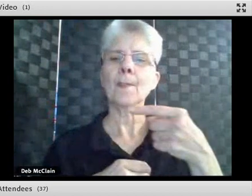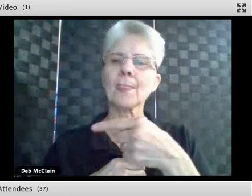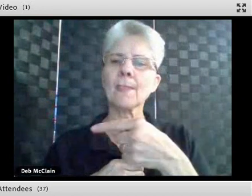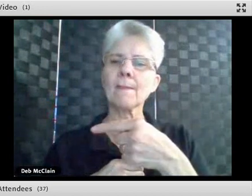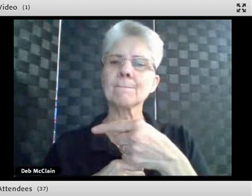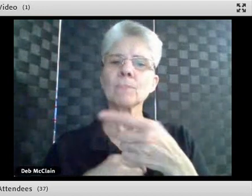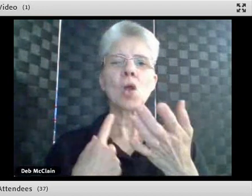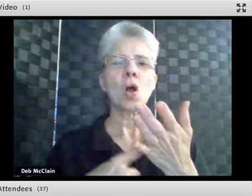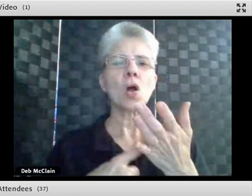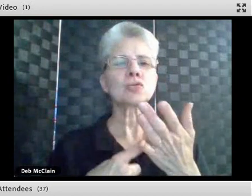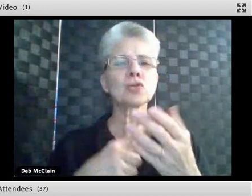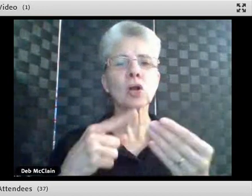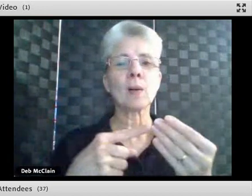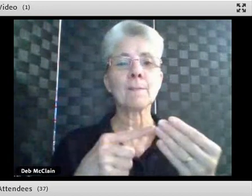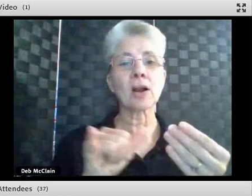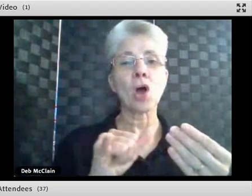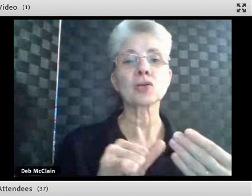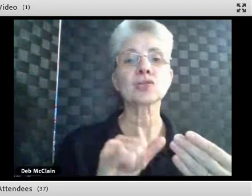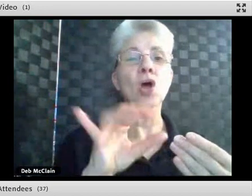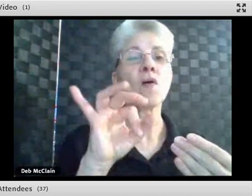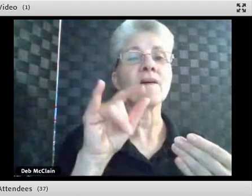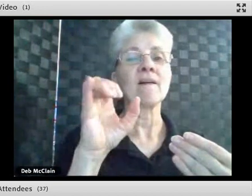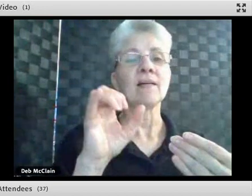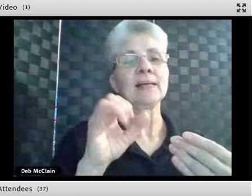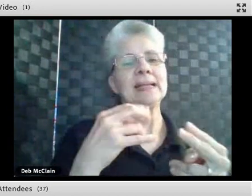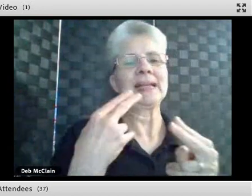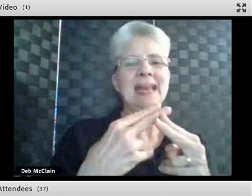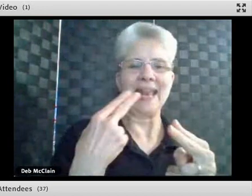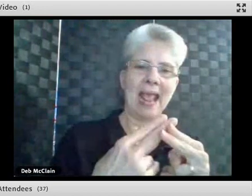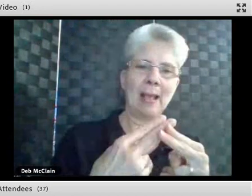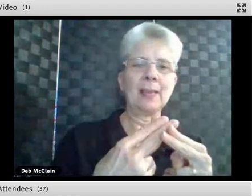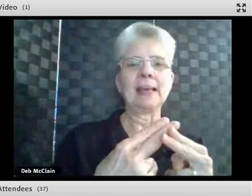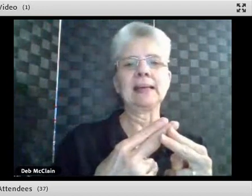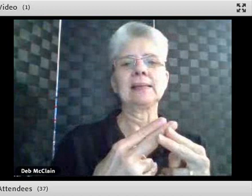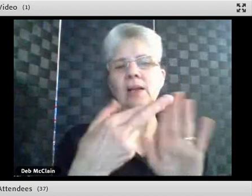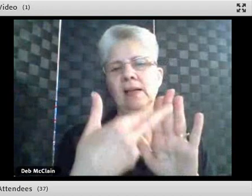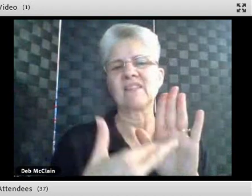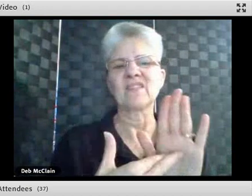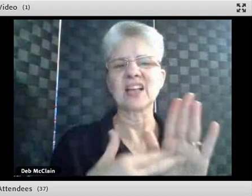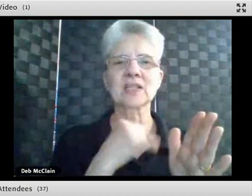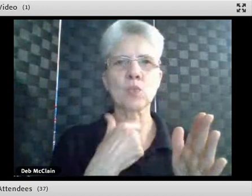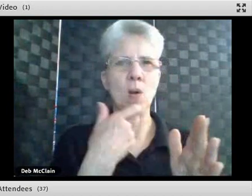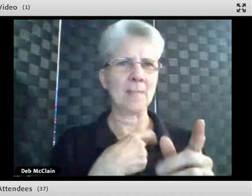on file naming conventions a little. This is one of my pet peeves,